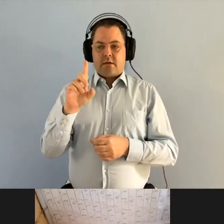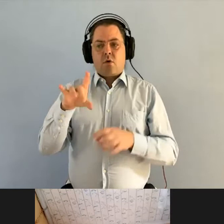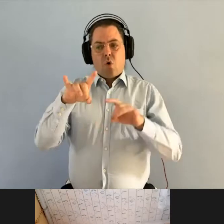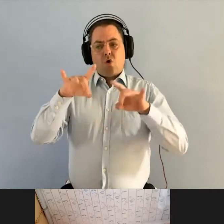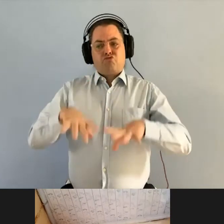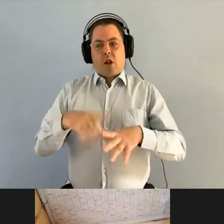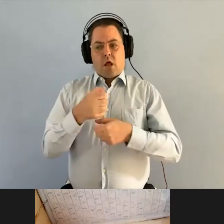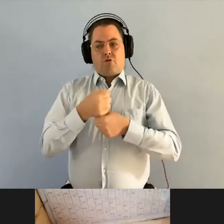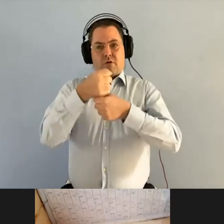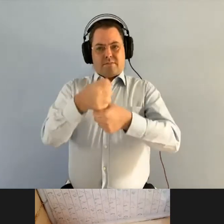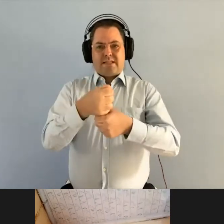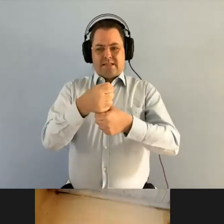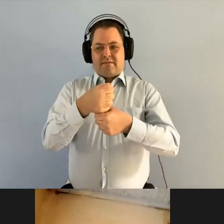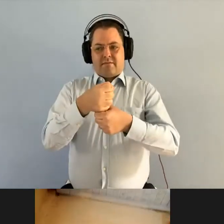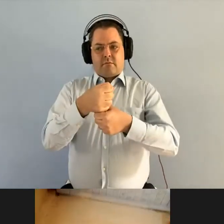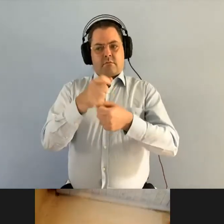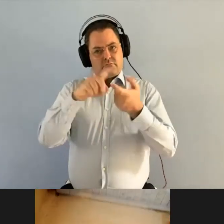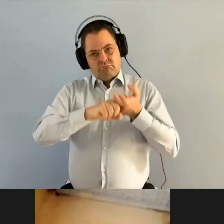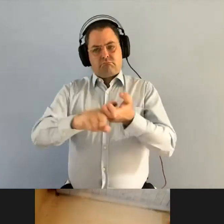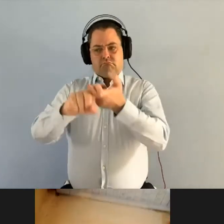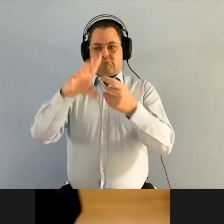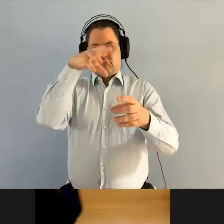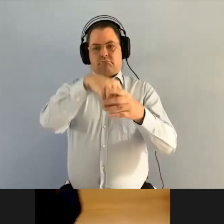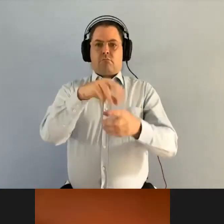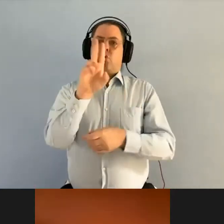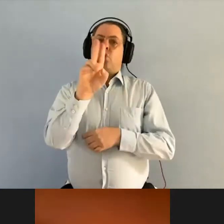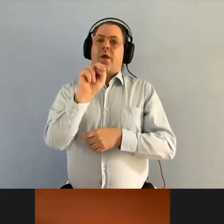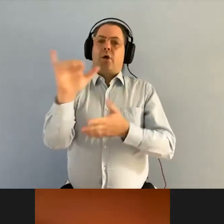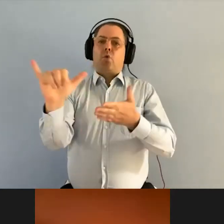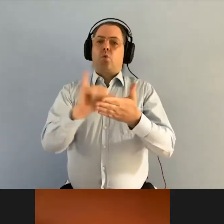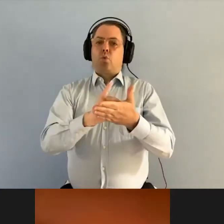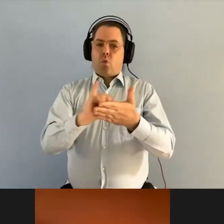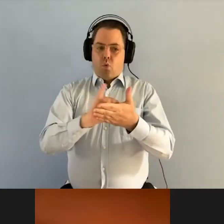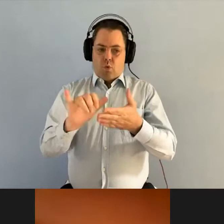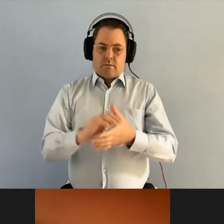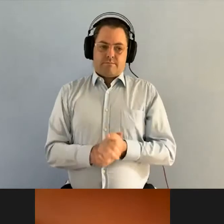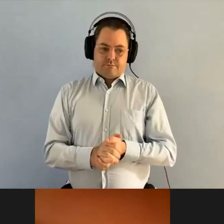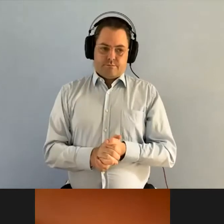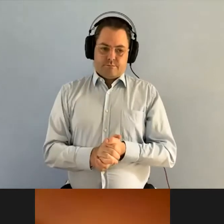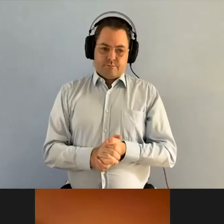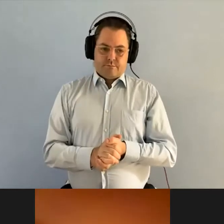excelensy, ambassador